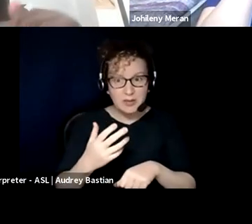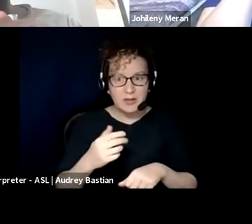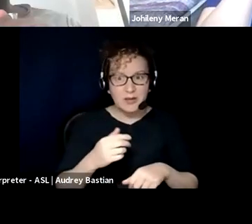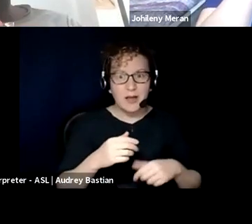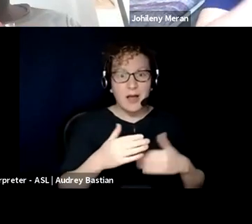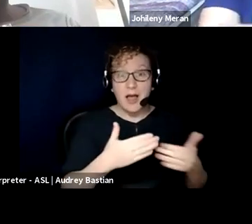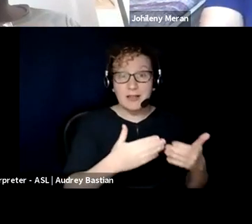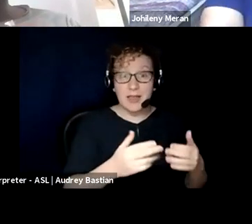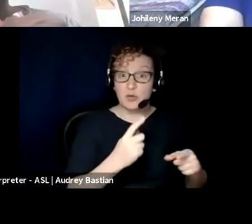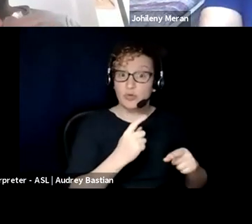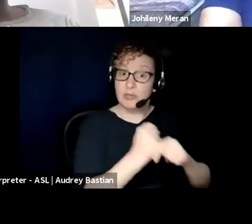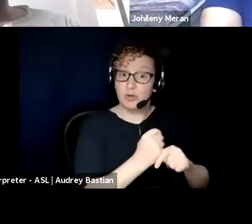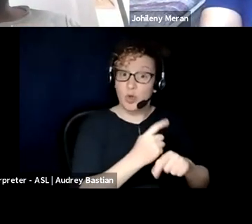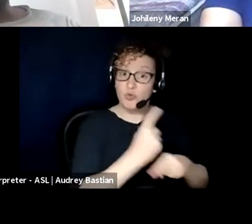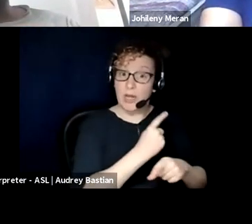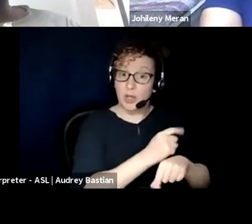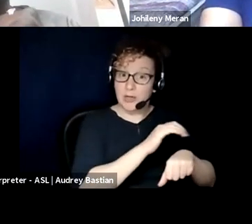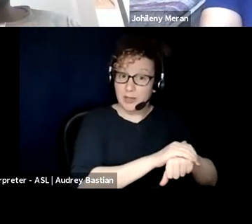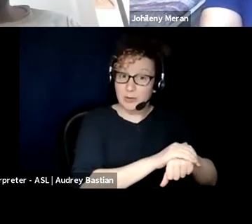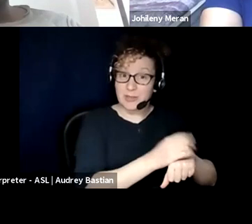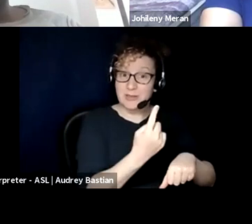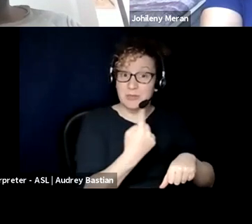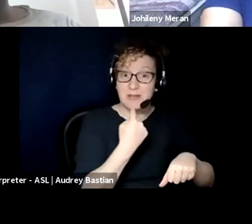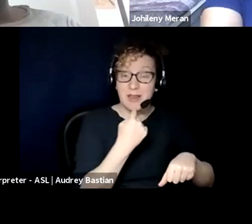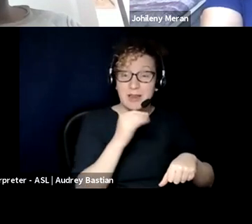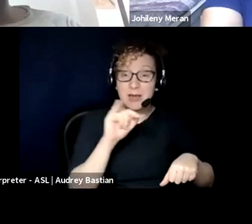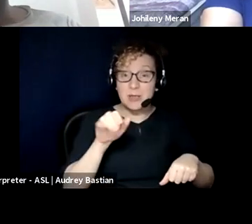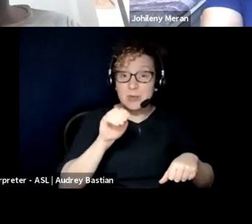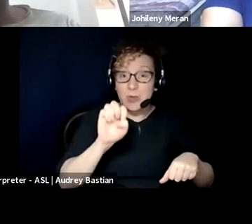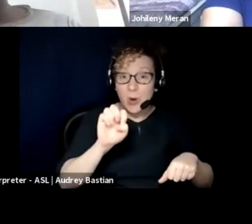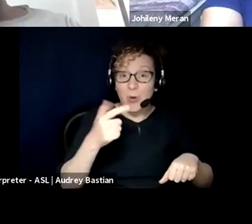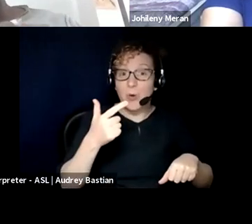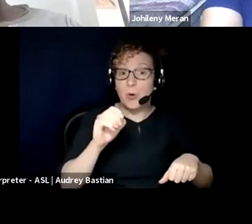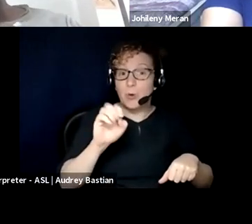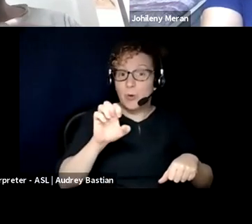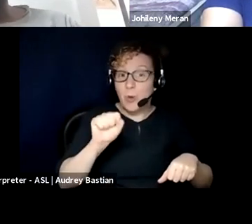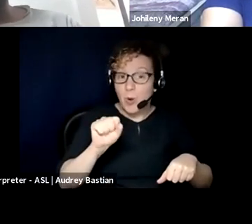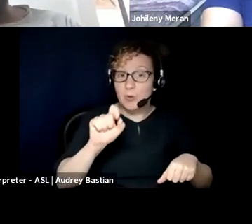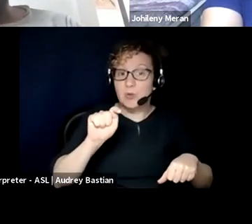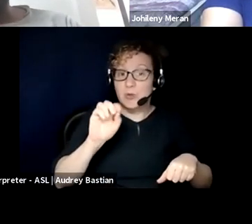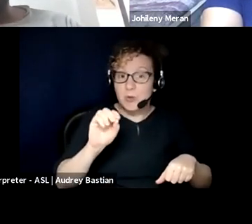regular English where someone would say Joe goes to the store, he said African-American